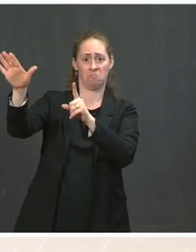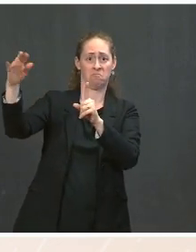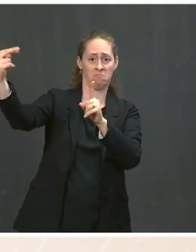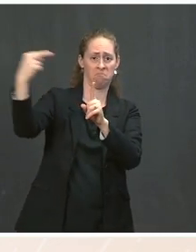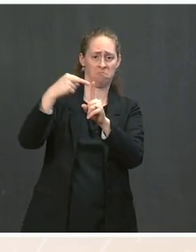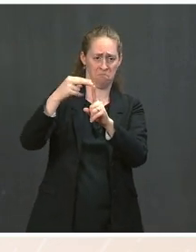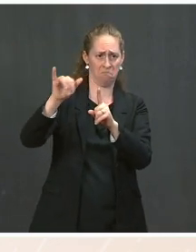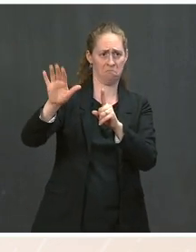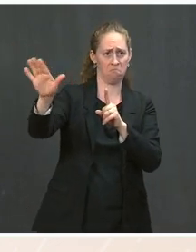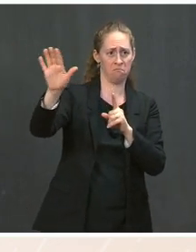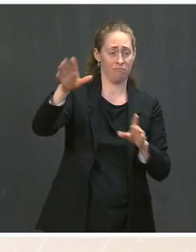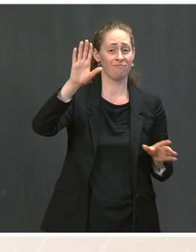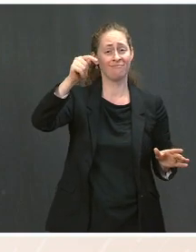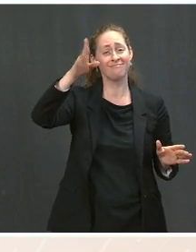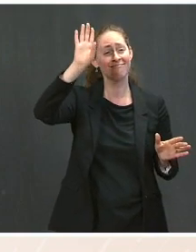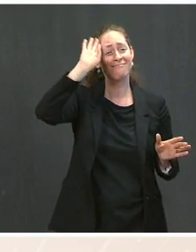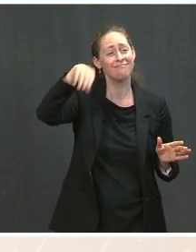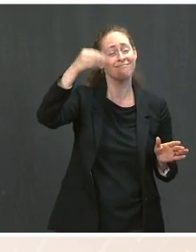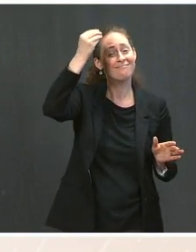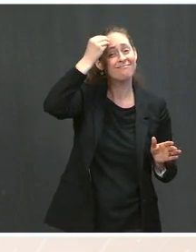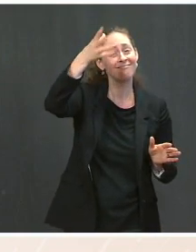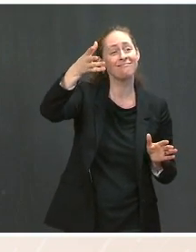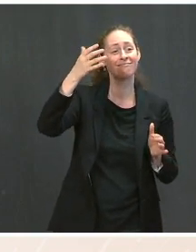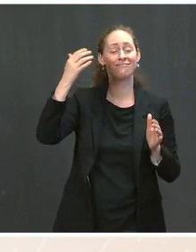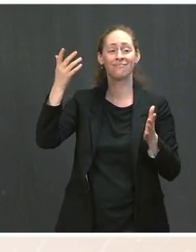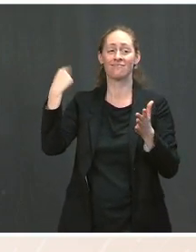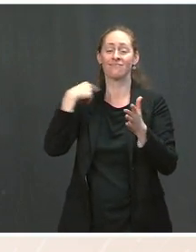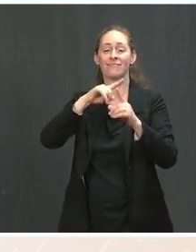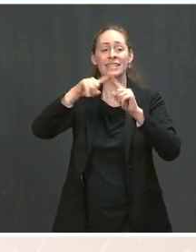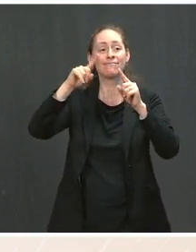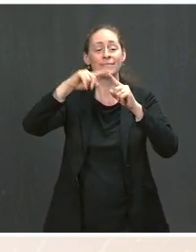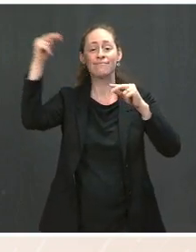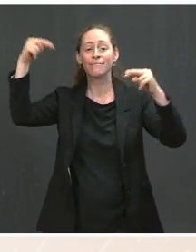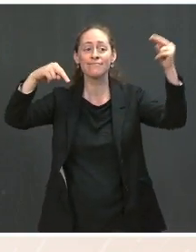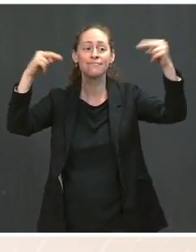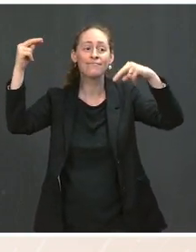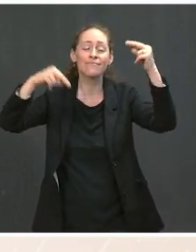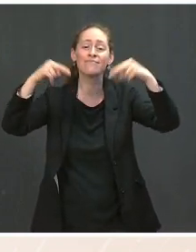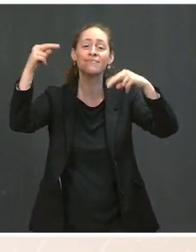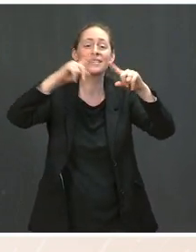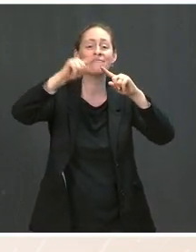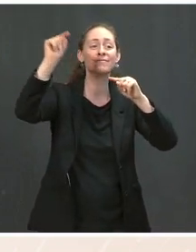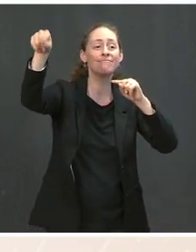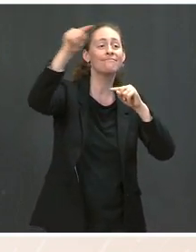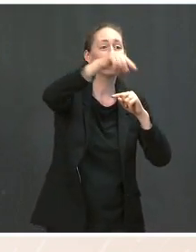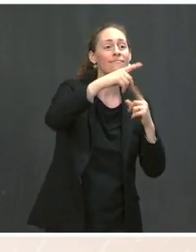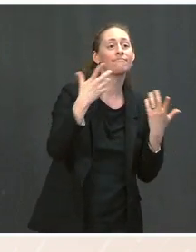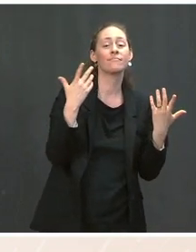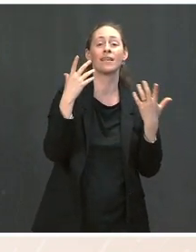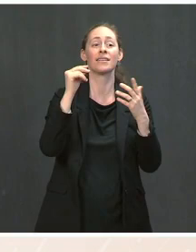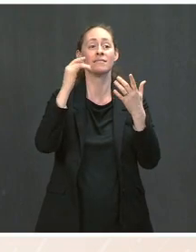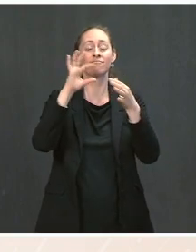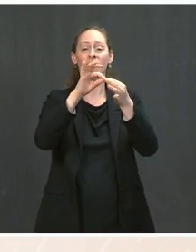Lauren -- about how this should move forward and what the size of the package should be and what components should go together. We'll let that all work itself through.